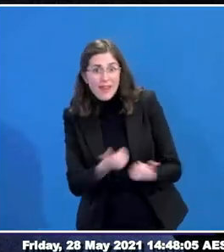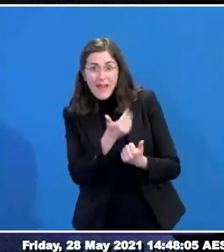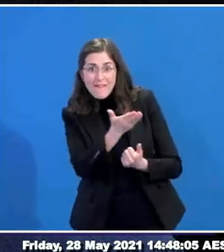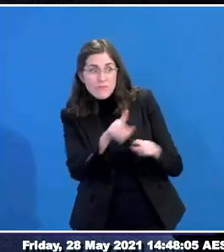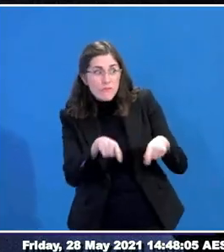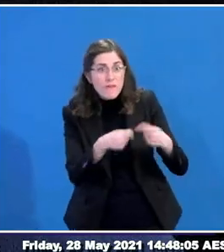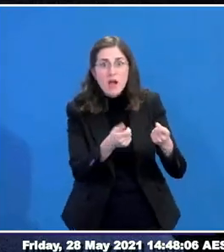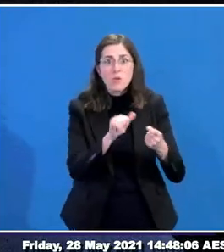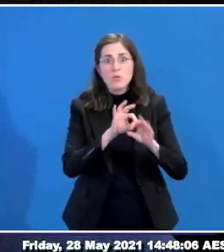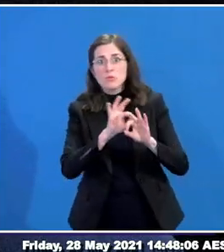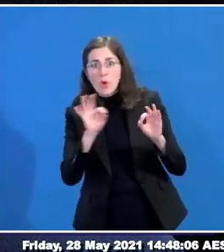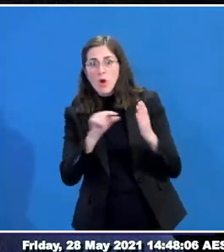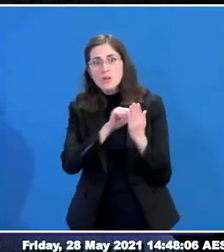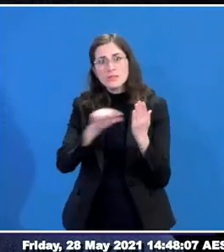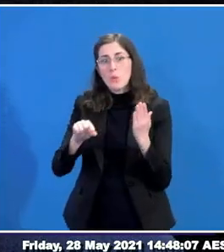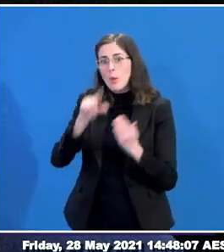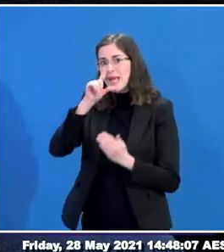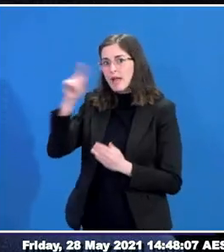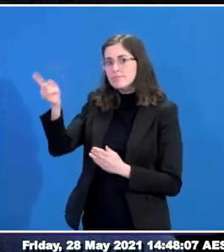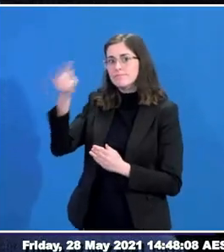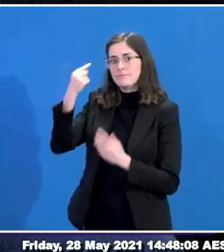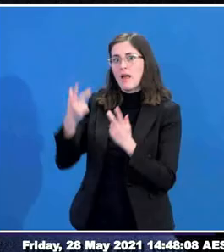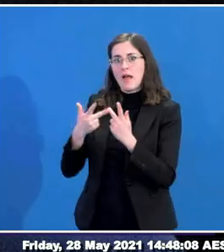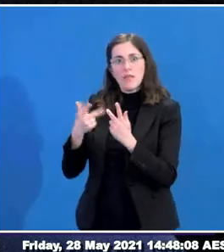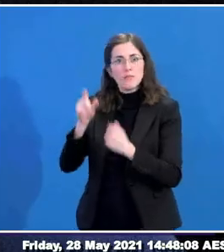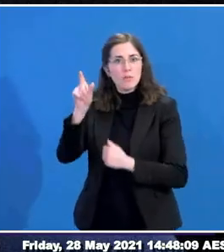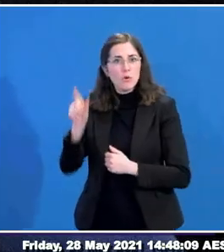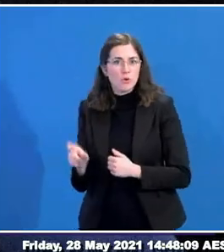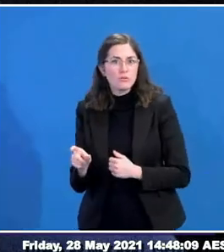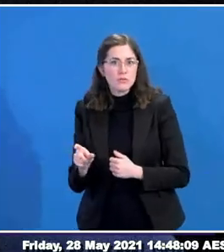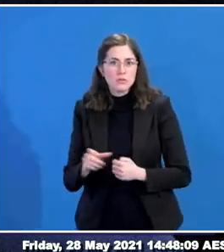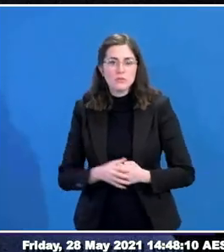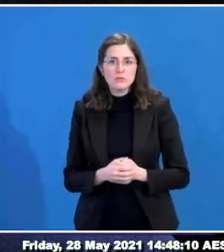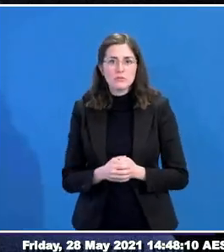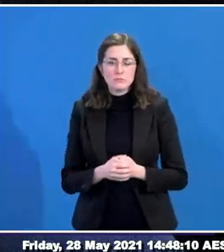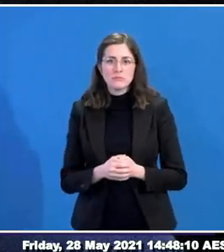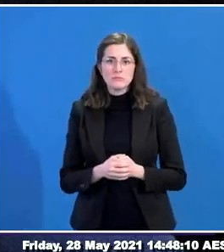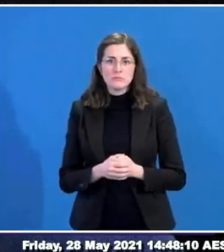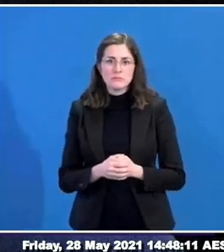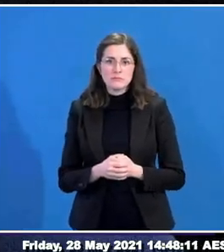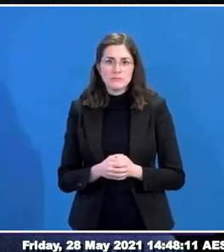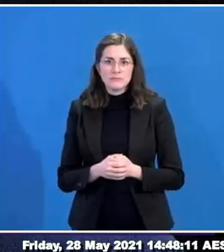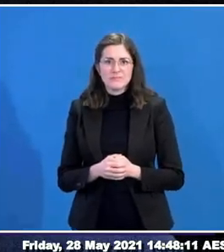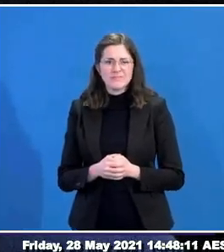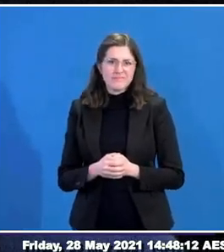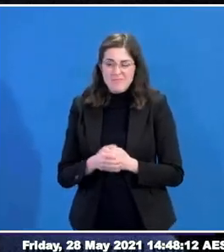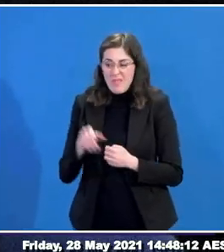assisting us to effectively oversee the providers' management of that incident.